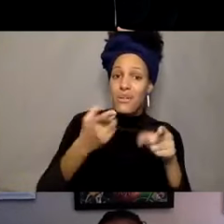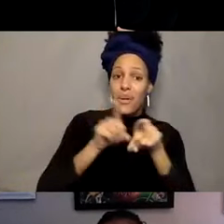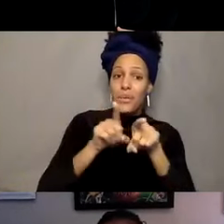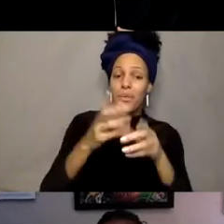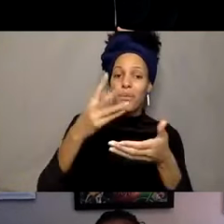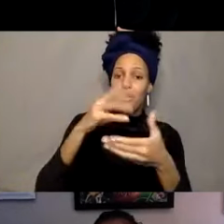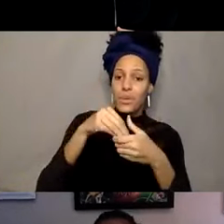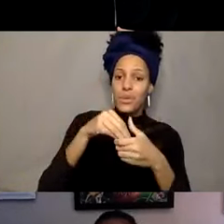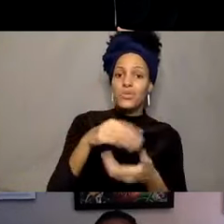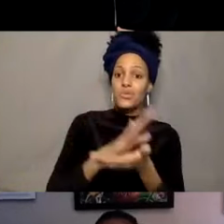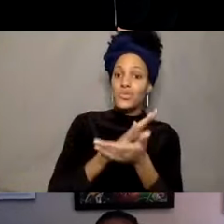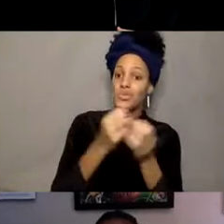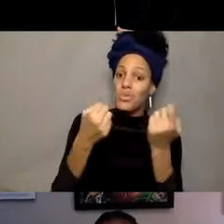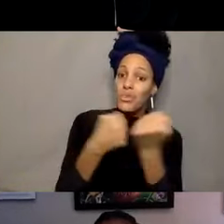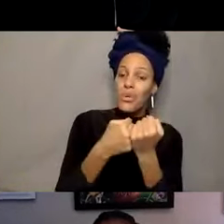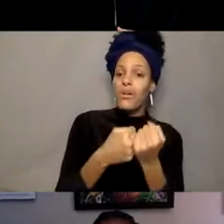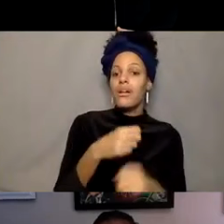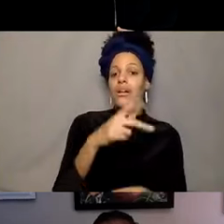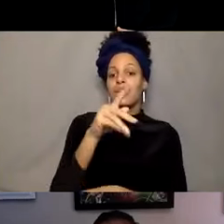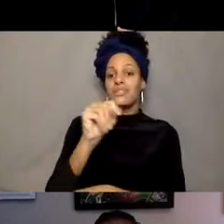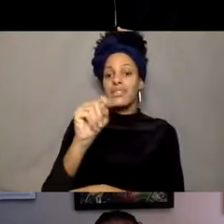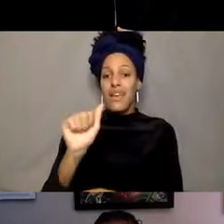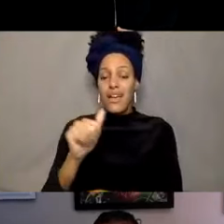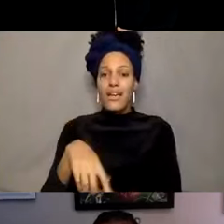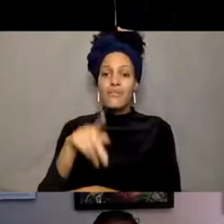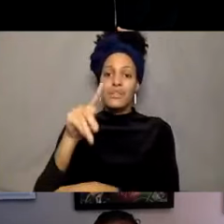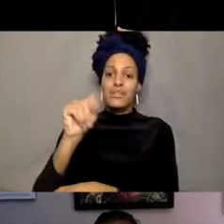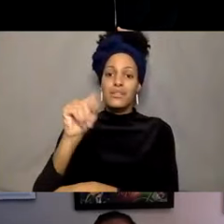such as PTAs, PTOs, school foundations, et cetera.